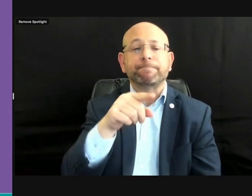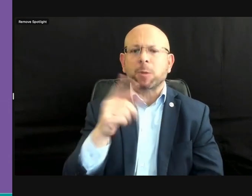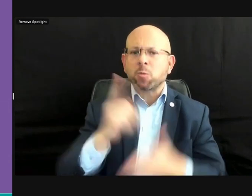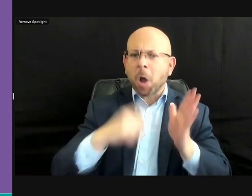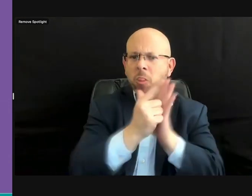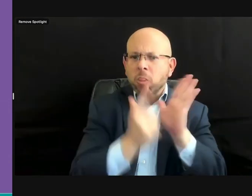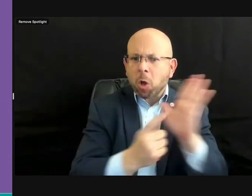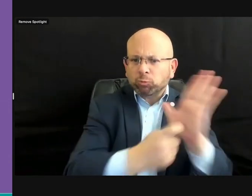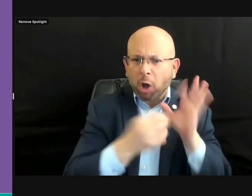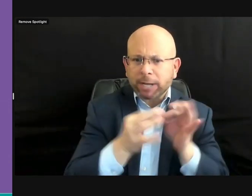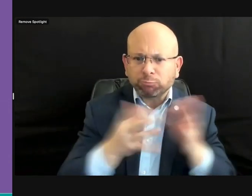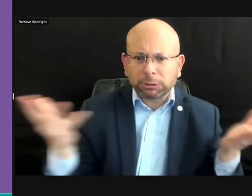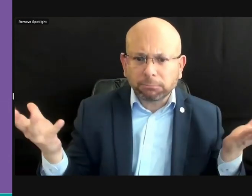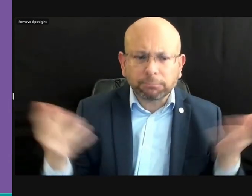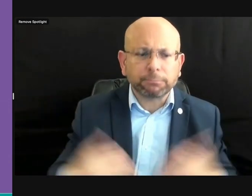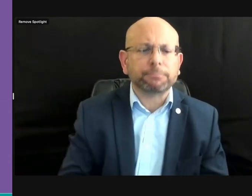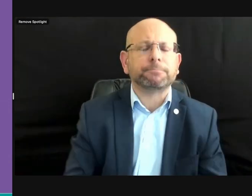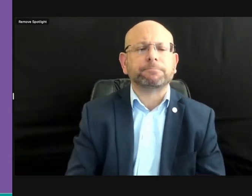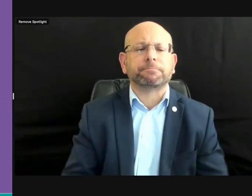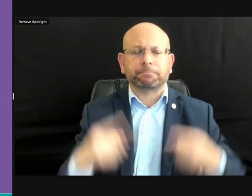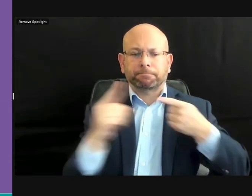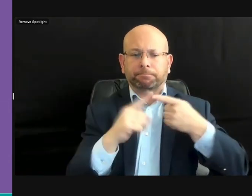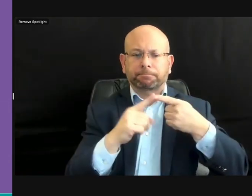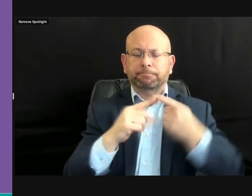So what laws require captioning?